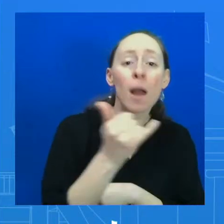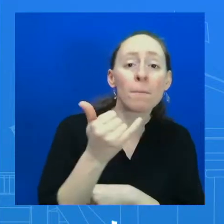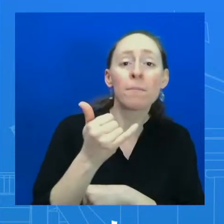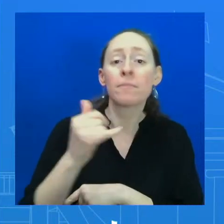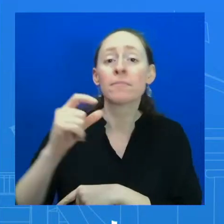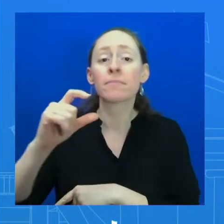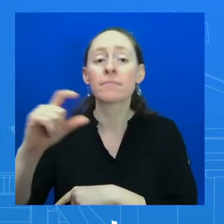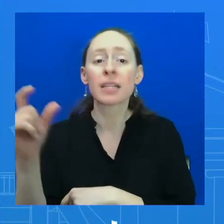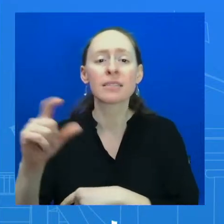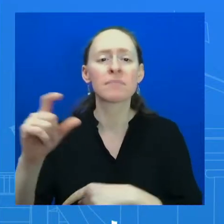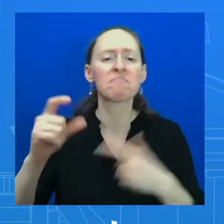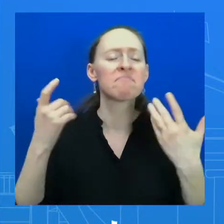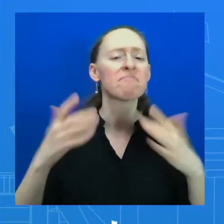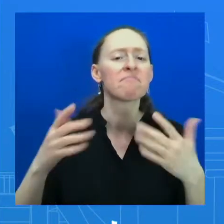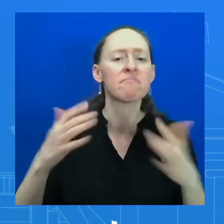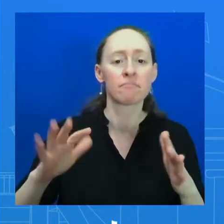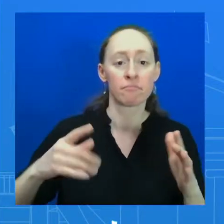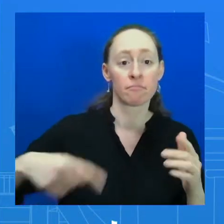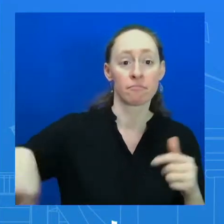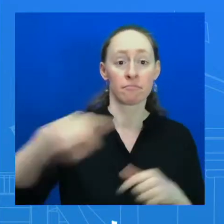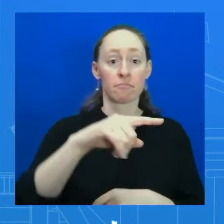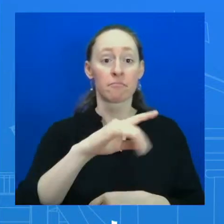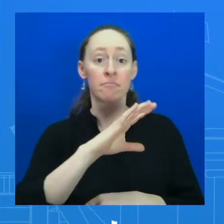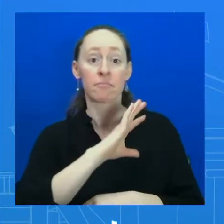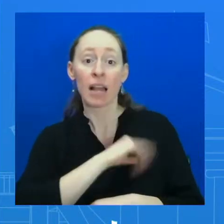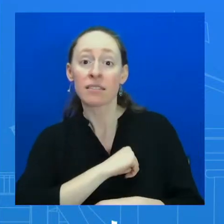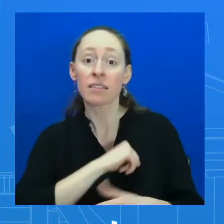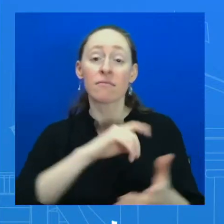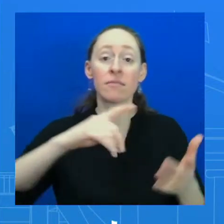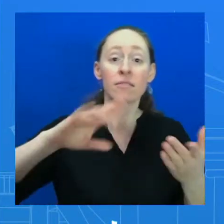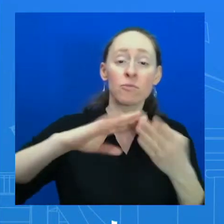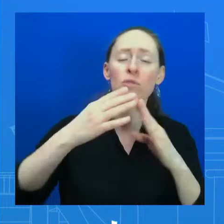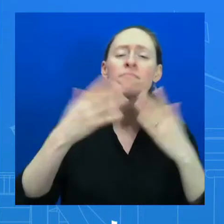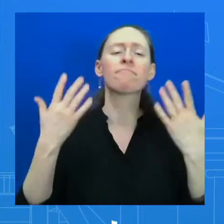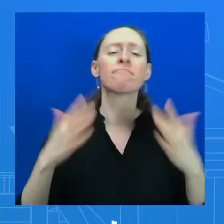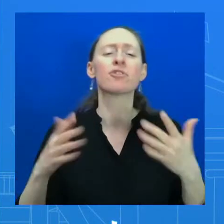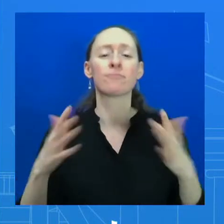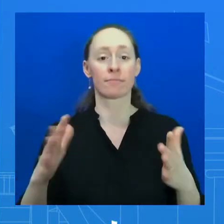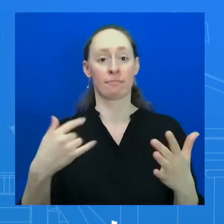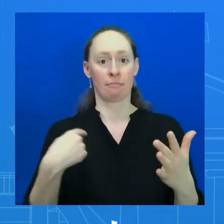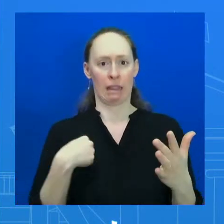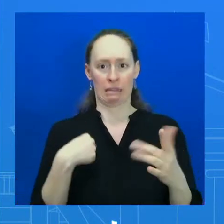You know, I don't have any -- we don't have any information to share about that.